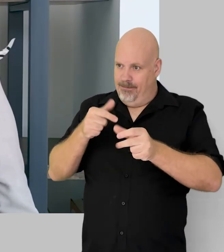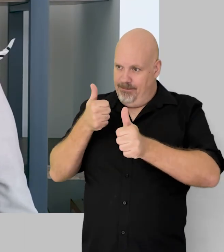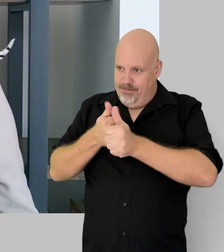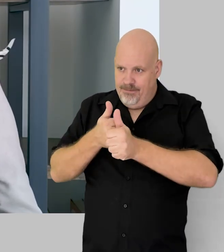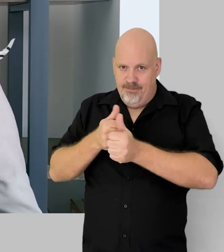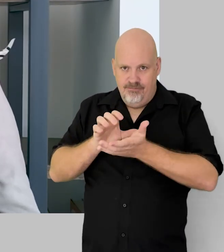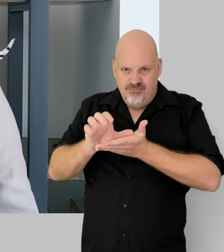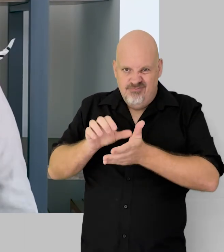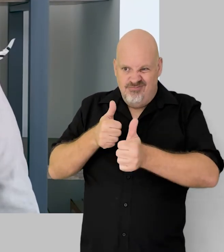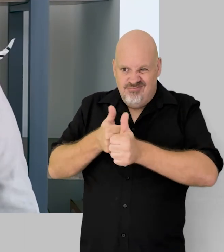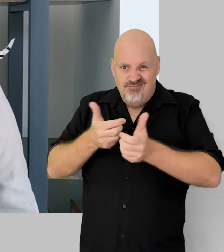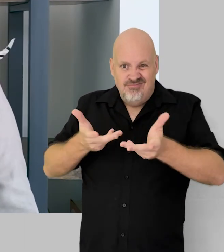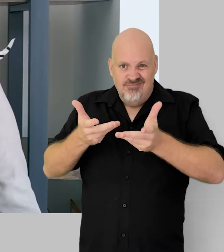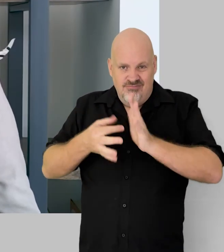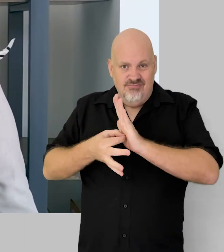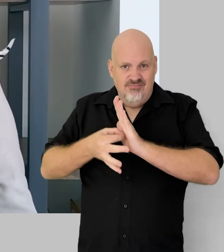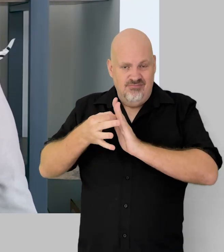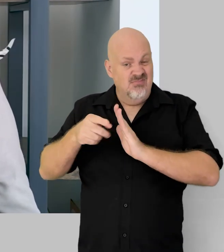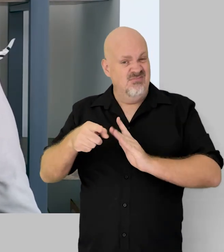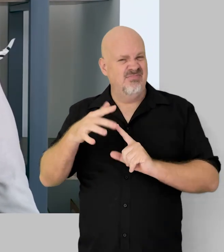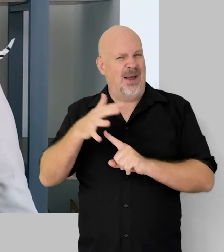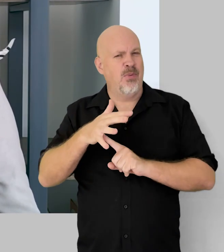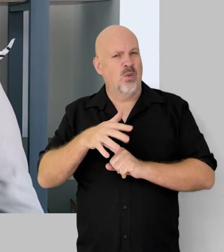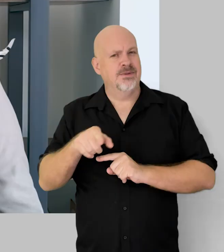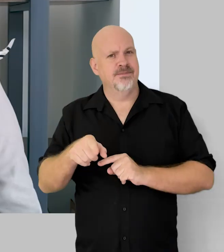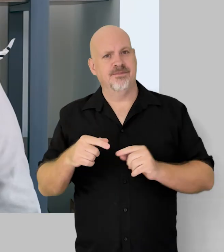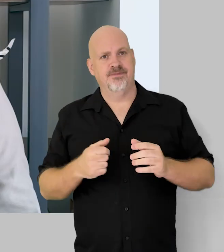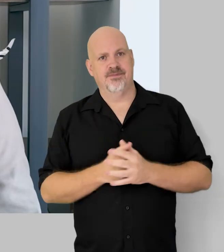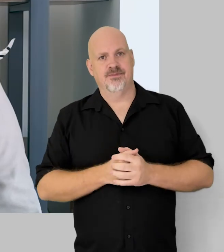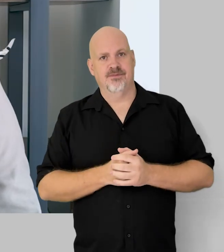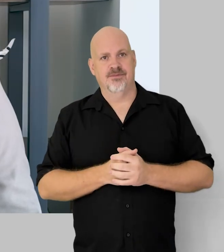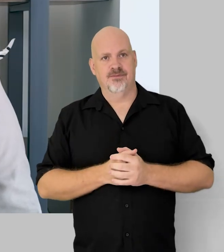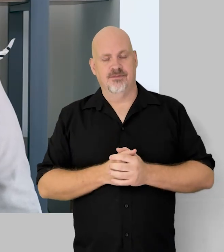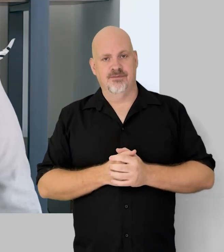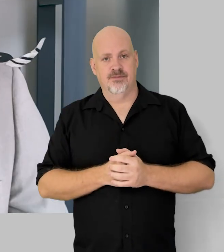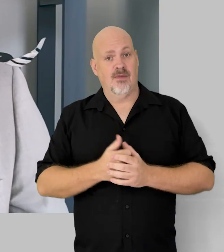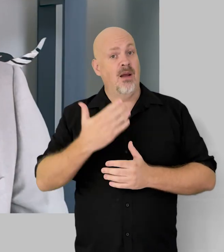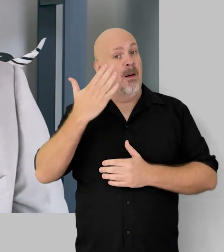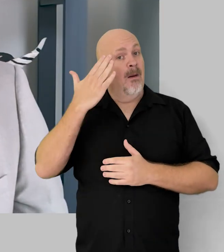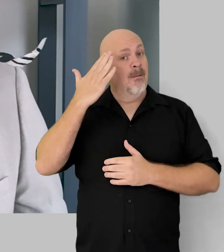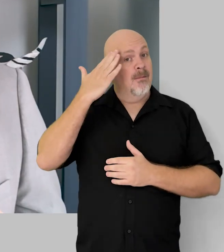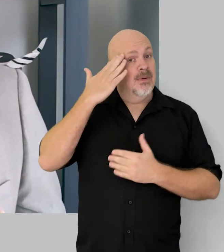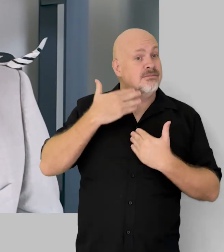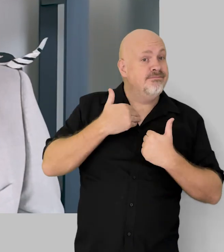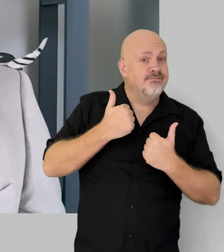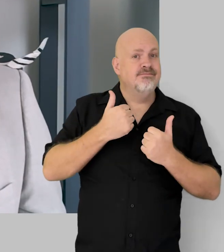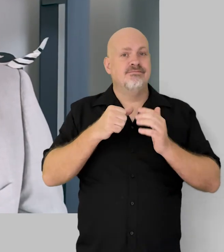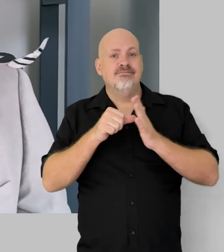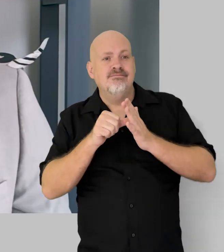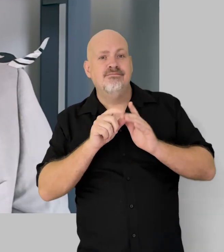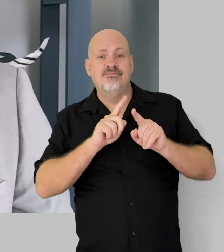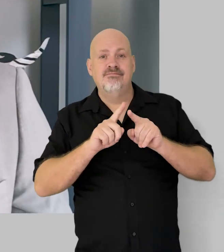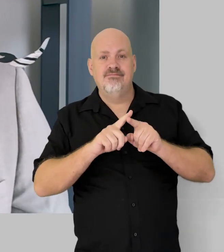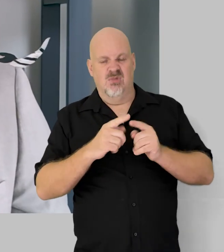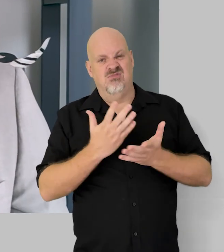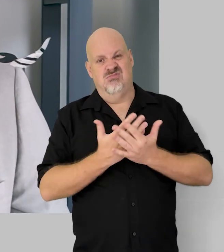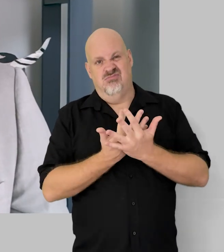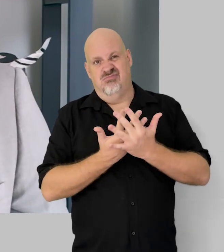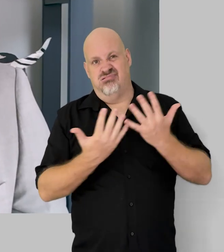efforts among health-care providers, patients, caregivers, and policymakers. With the proportion of older people projected to rise further,